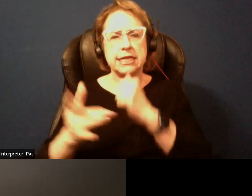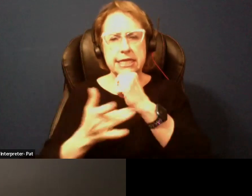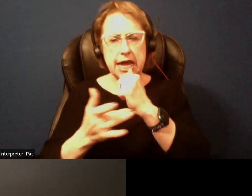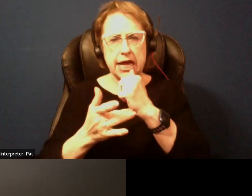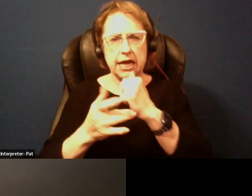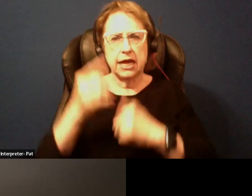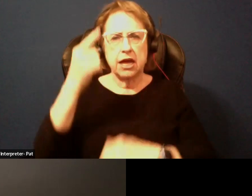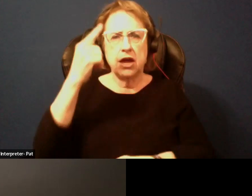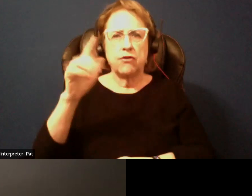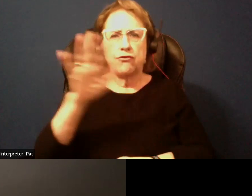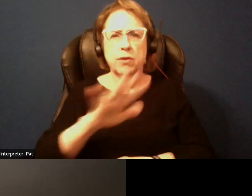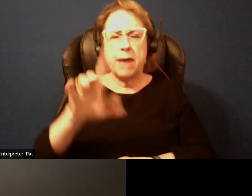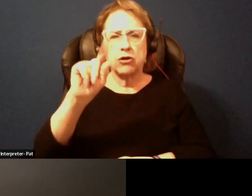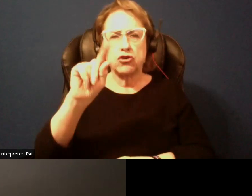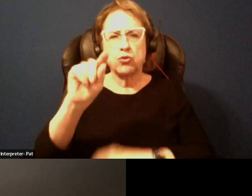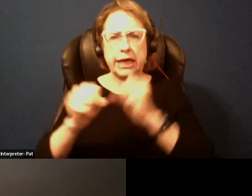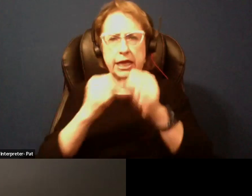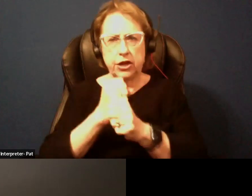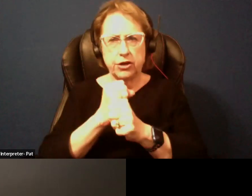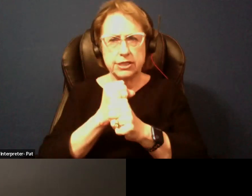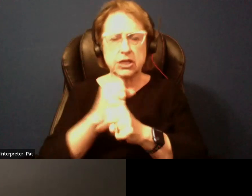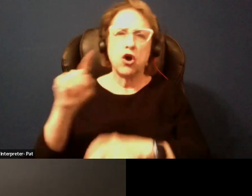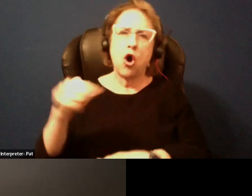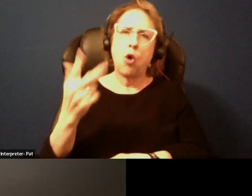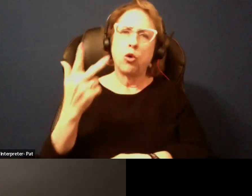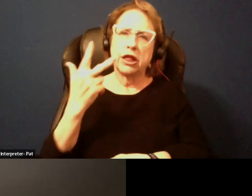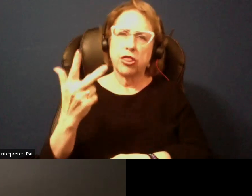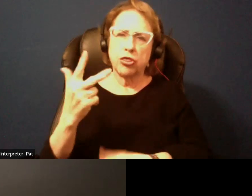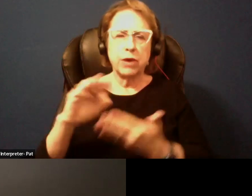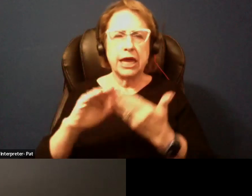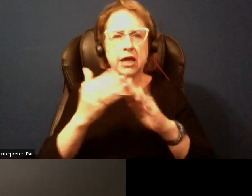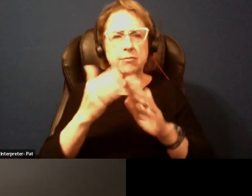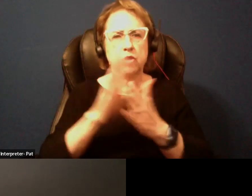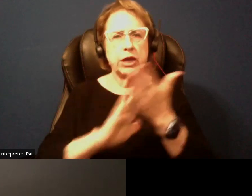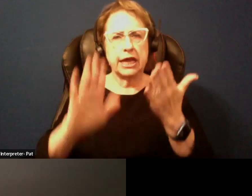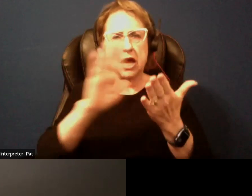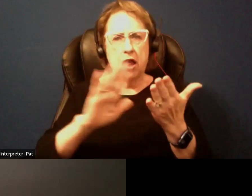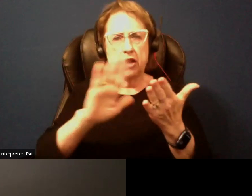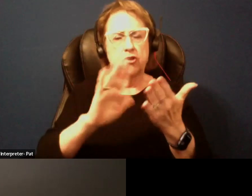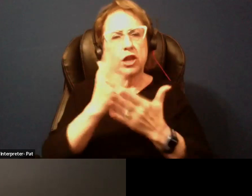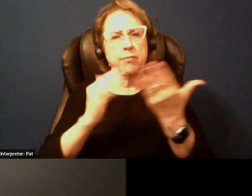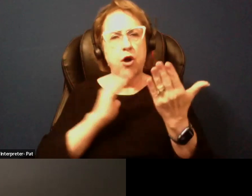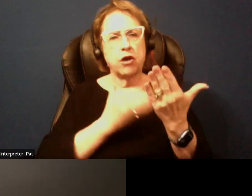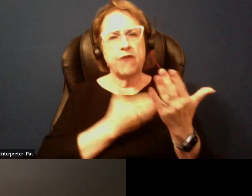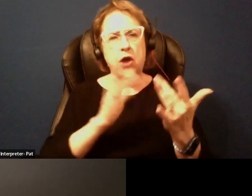about 3 of the community colleges in the State of California that are part of our network. But we've